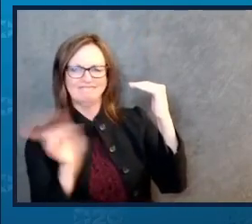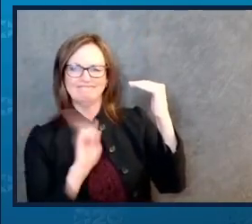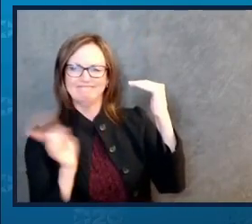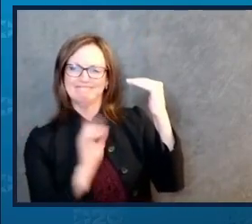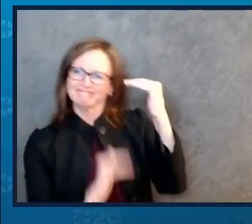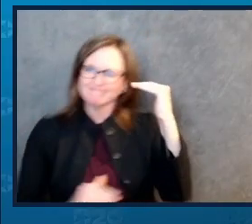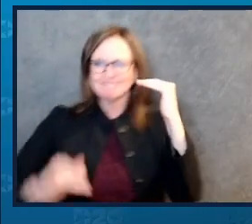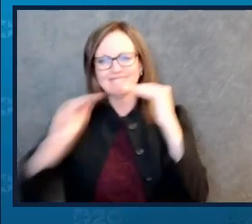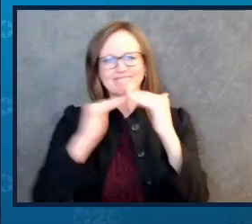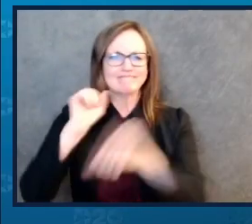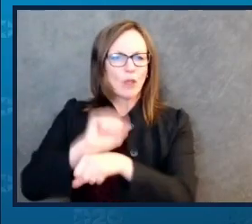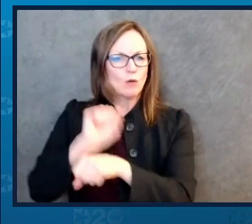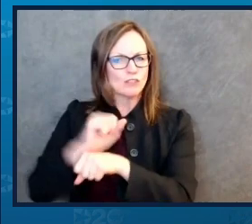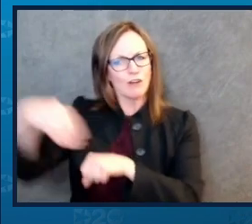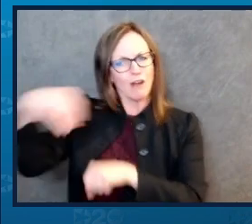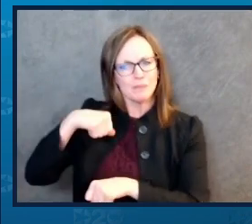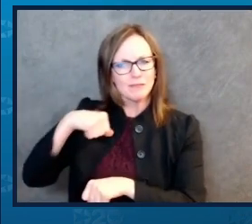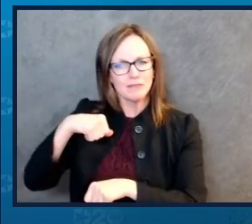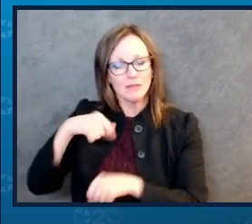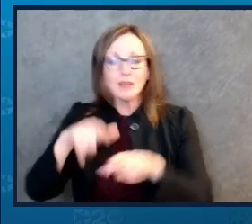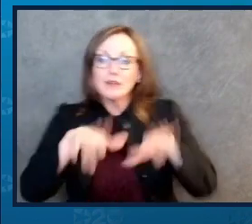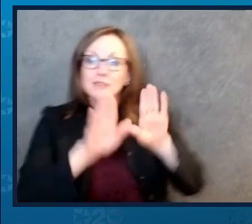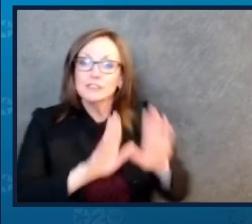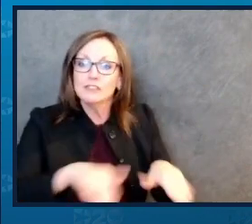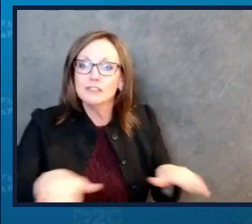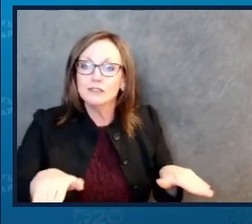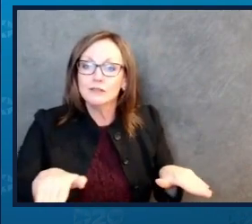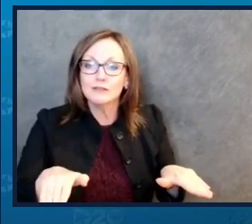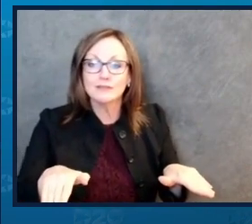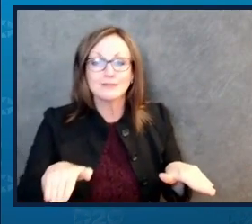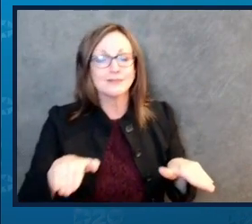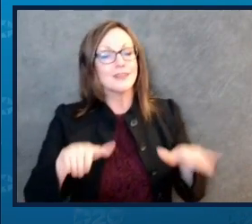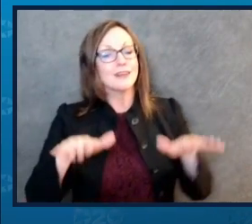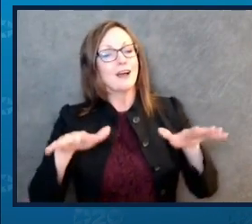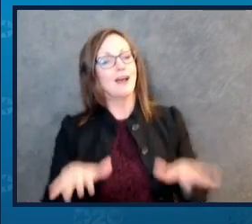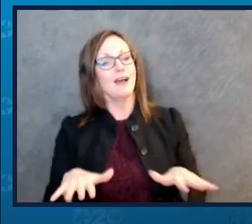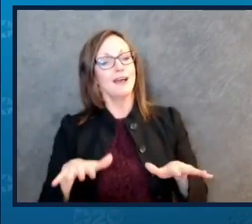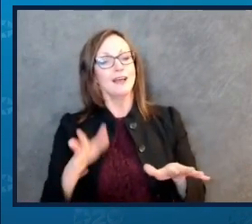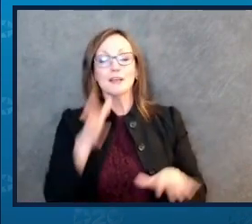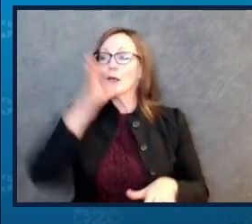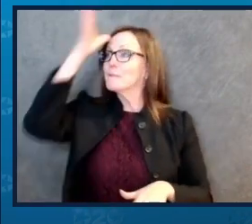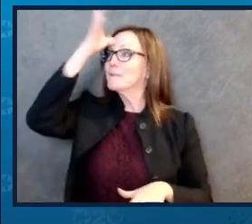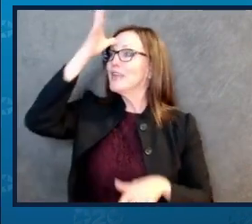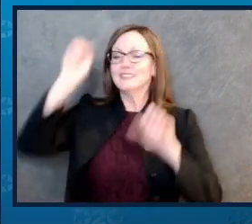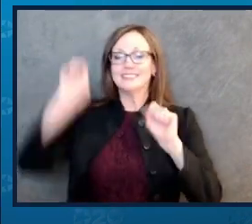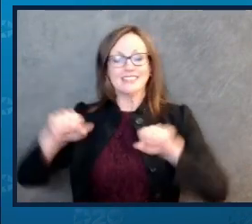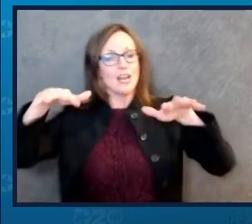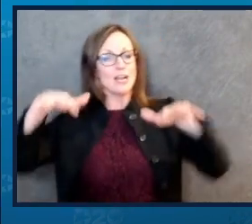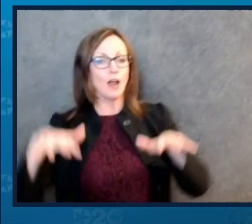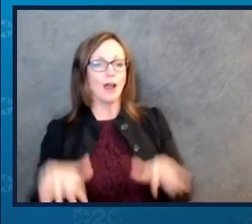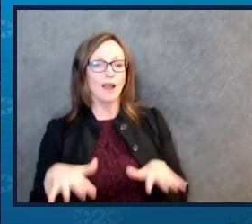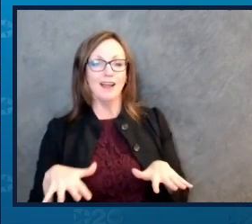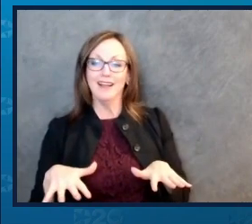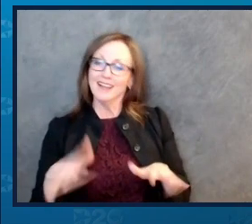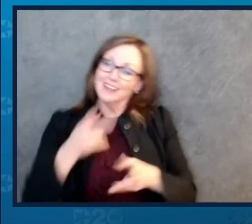LET'S GIVE PARENTS THE PEACE OF MIND, THAT THEIR KIDS ARE SAFE AND BEING SET UP FOR SUCCESS.